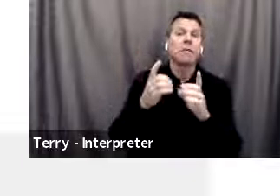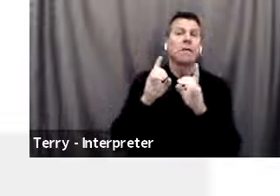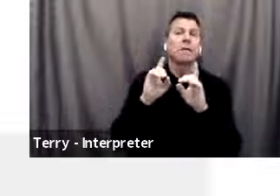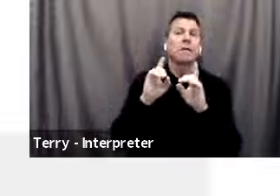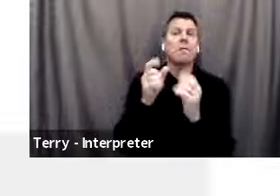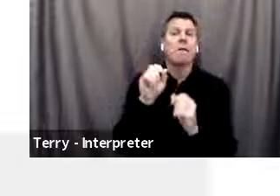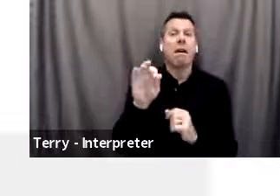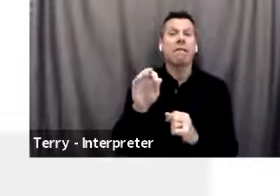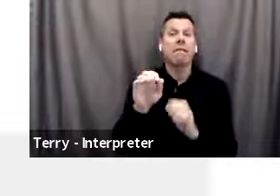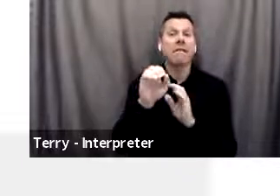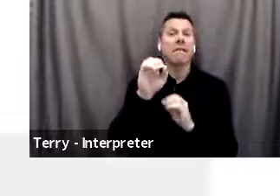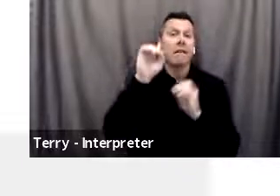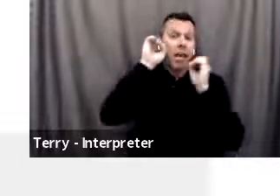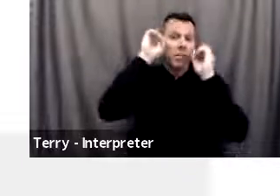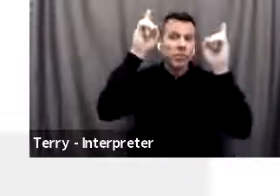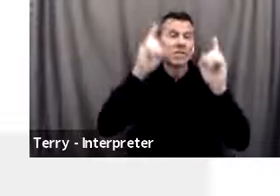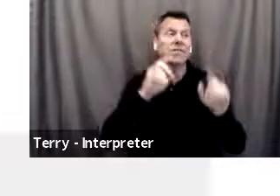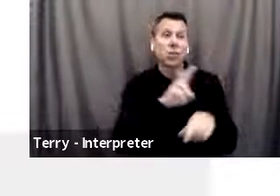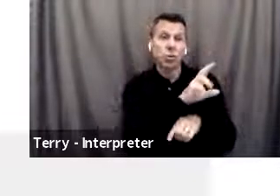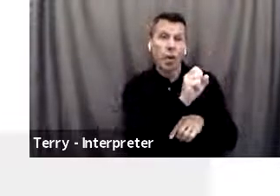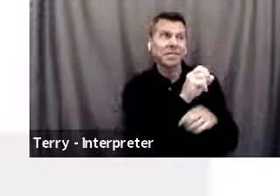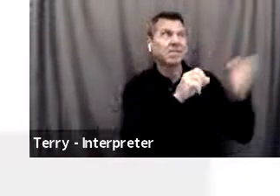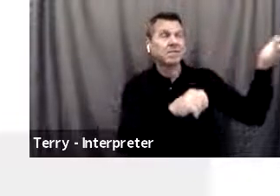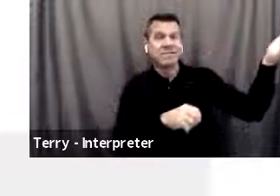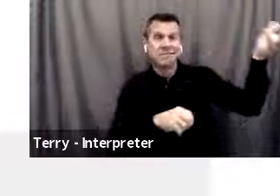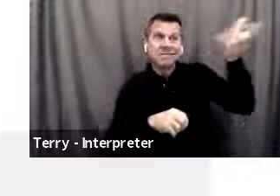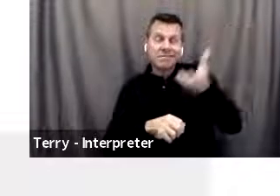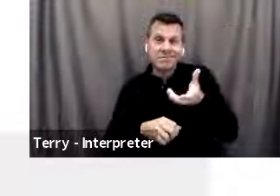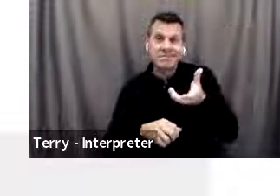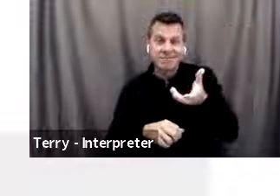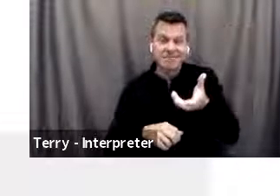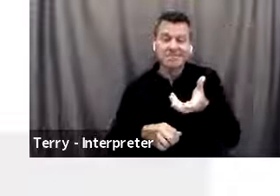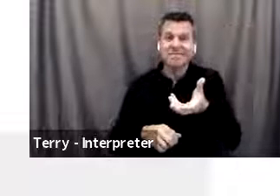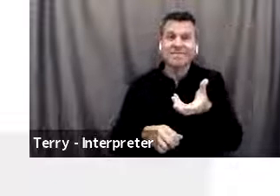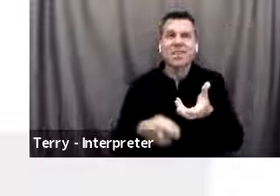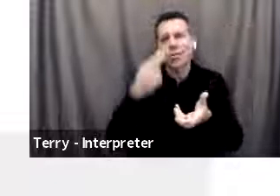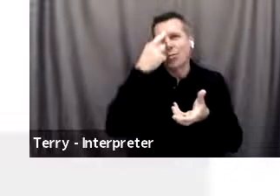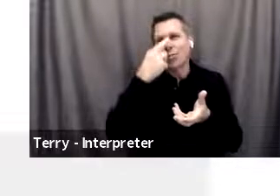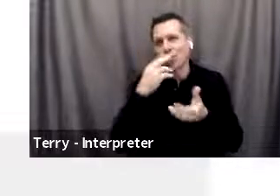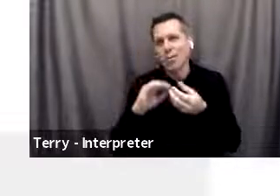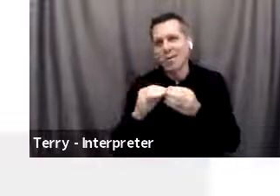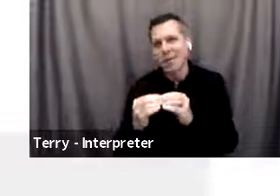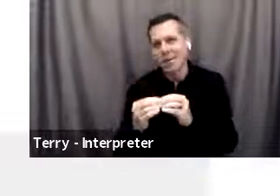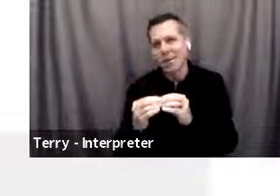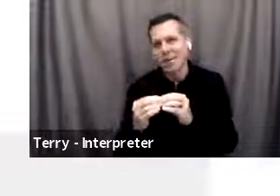the United States Department of Education. This is what we like to say the Roman numeral and not the other numeral, right title other